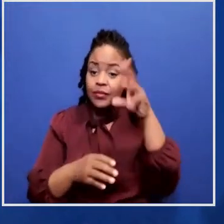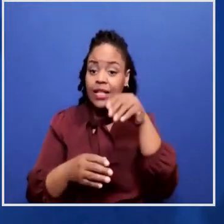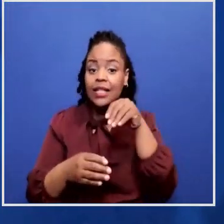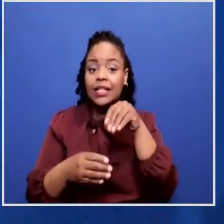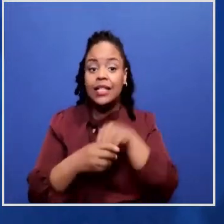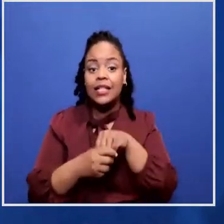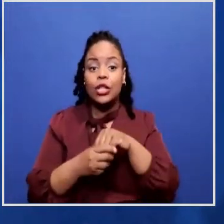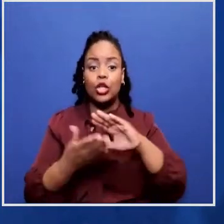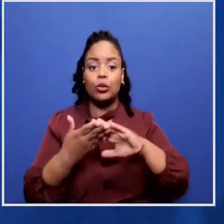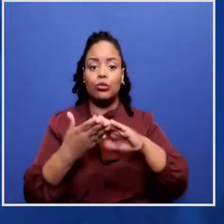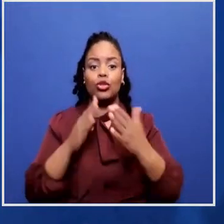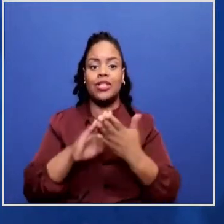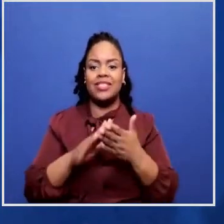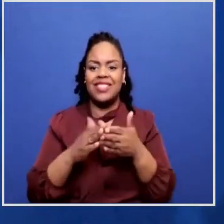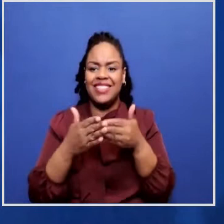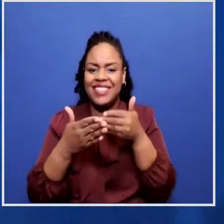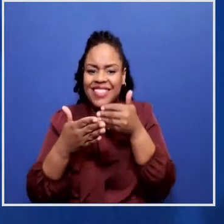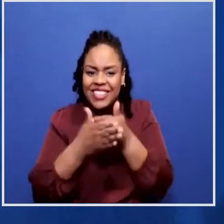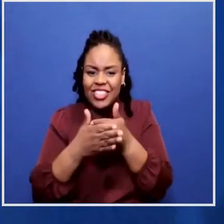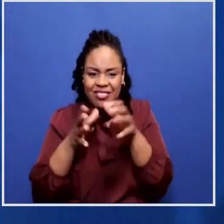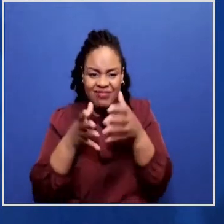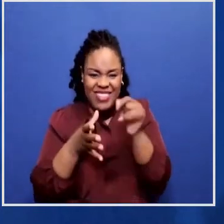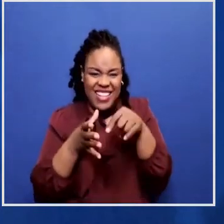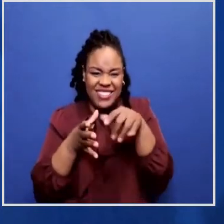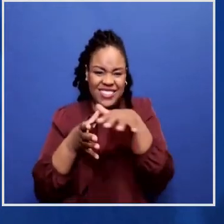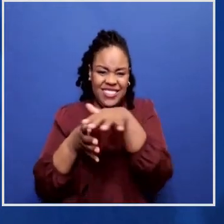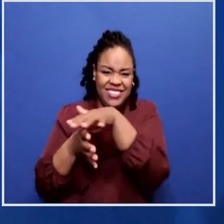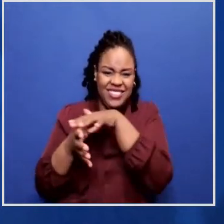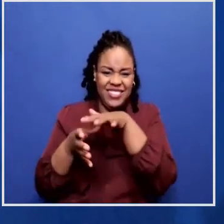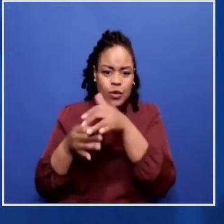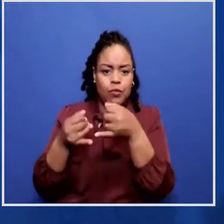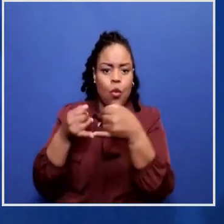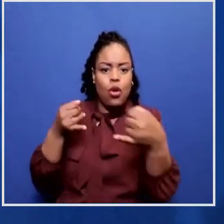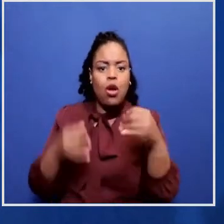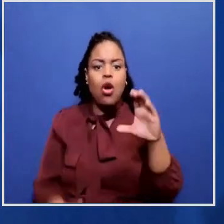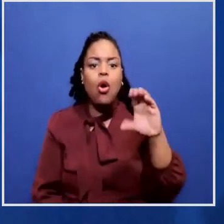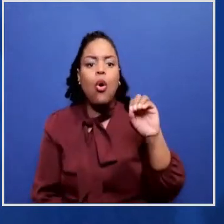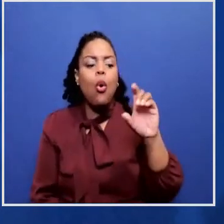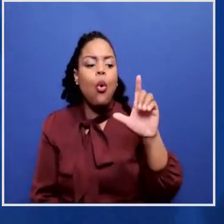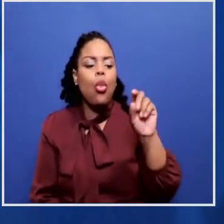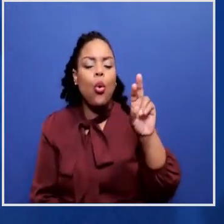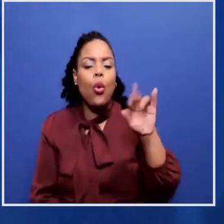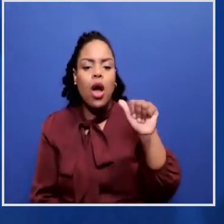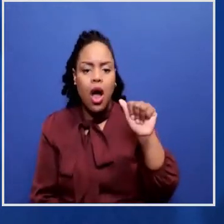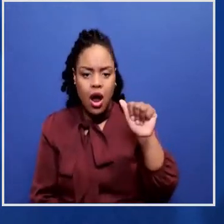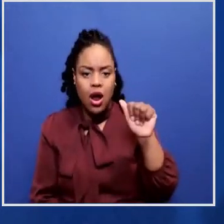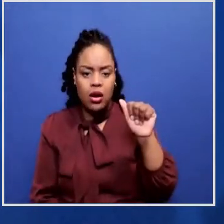AND IT HAS HIT ESPECIALLY HARD